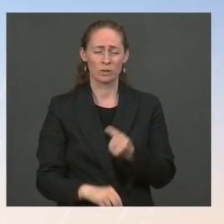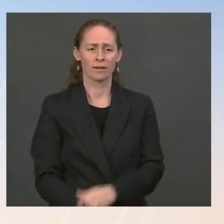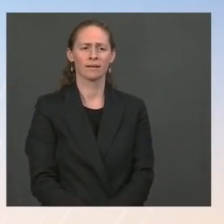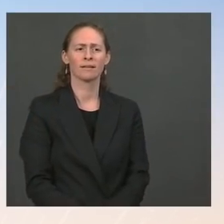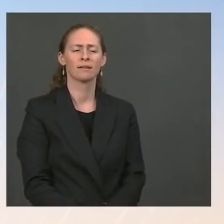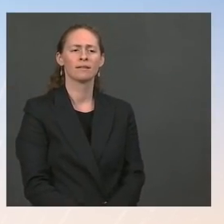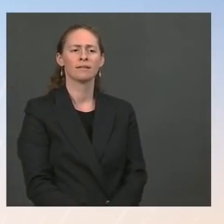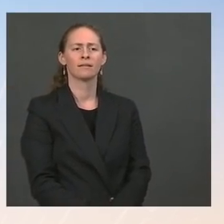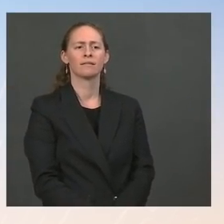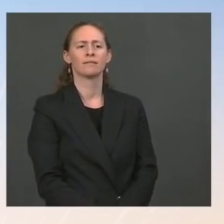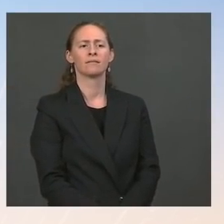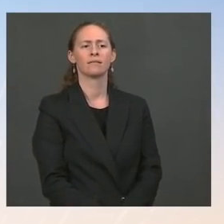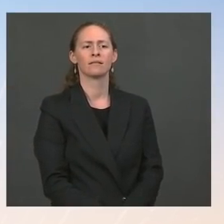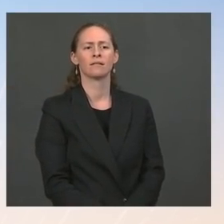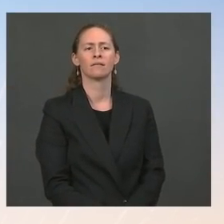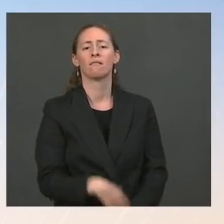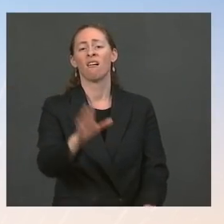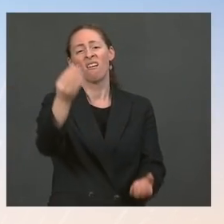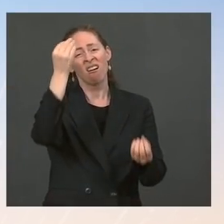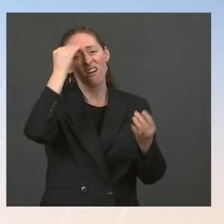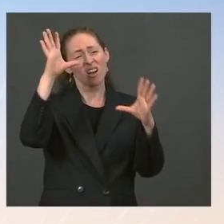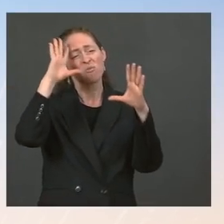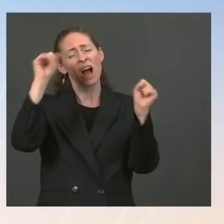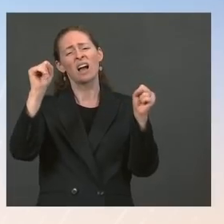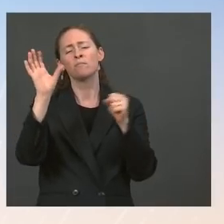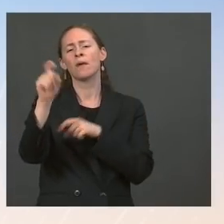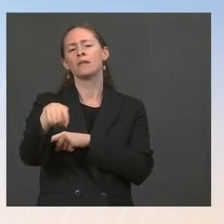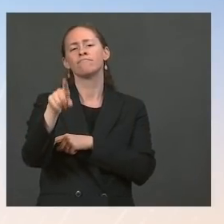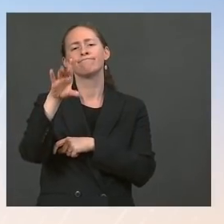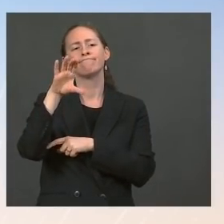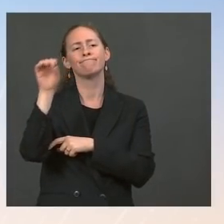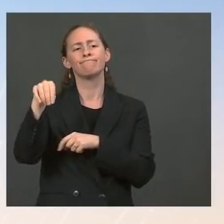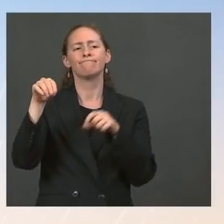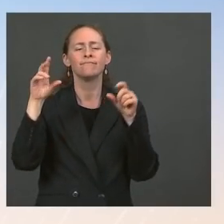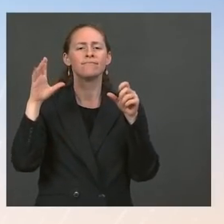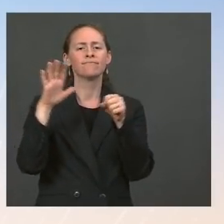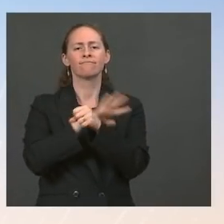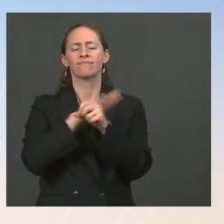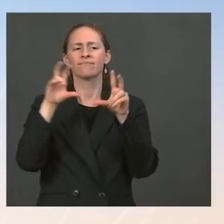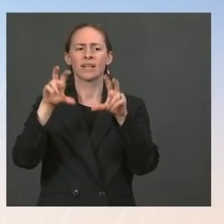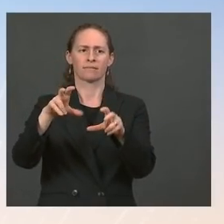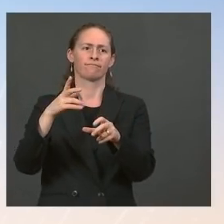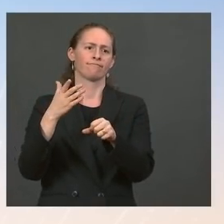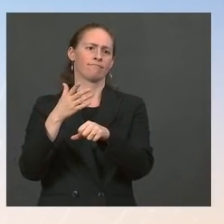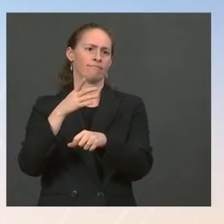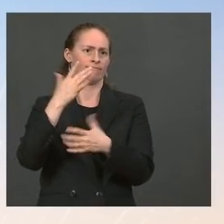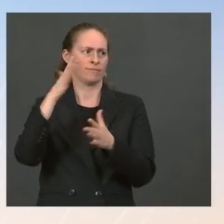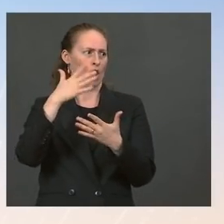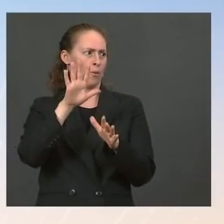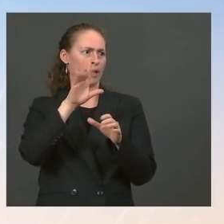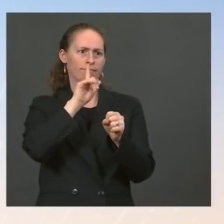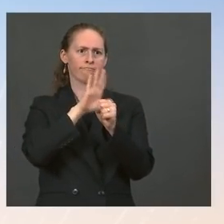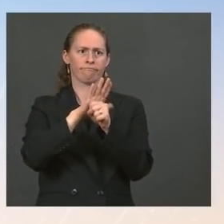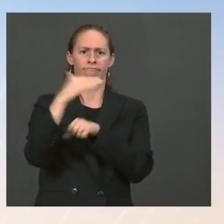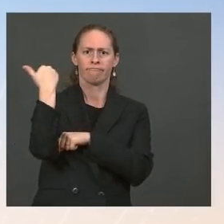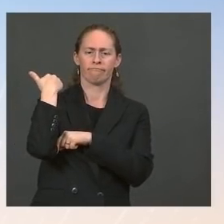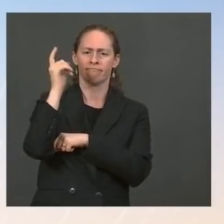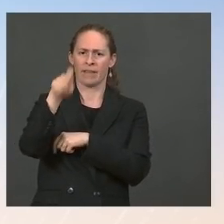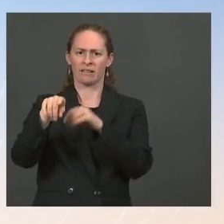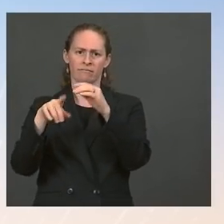A hundred percent clean power by 2035 is a goal he committed to over a year ago, as you all know -- it's why, I think, you're asking about it -- and he remains committed to it.